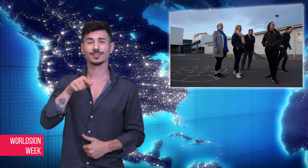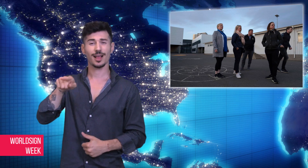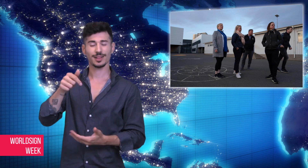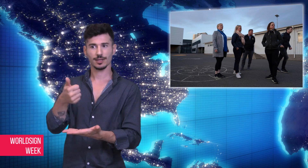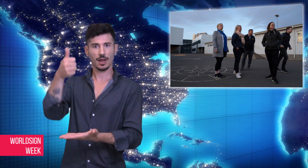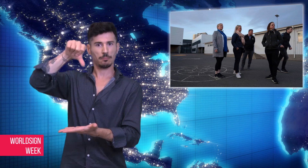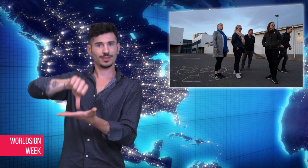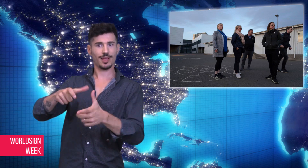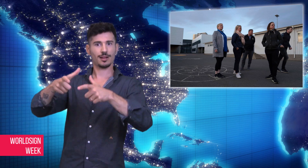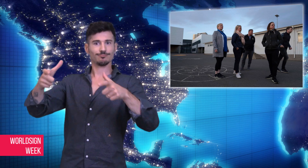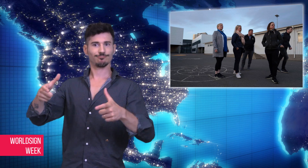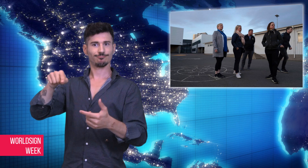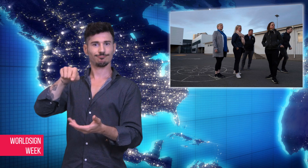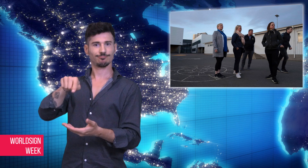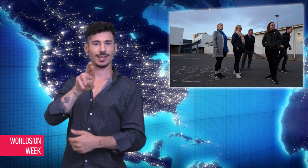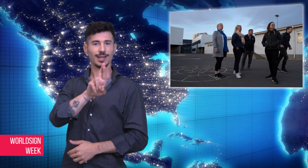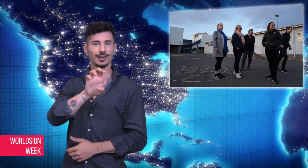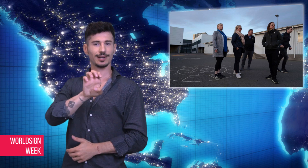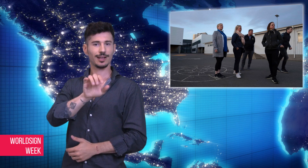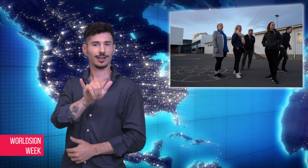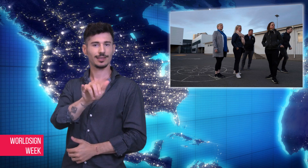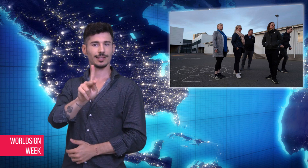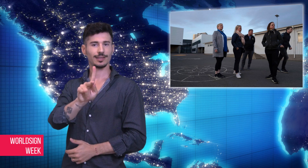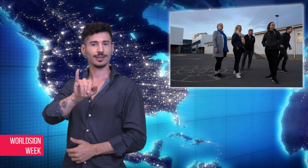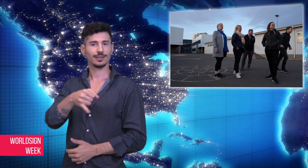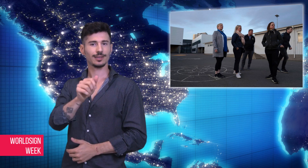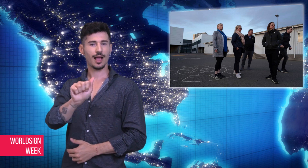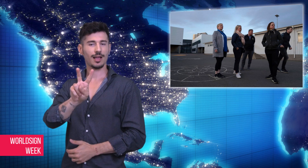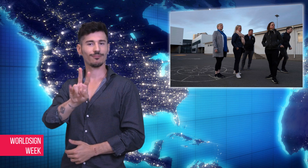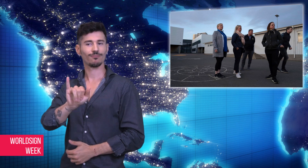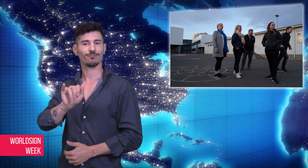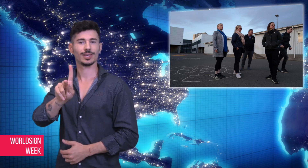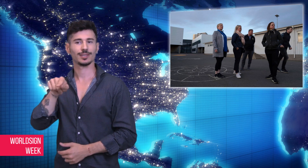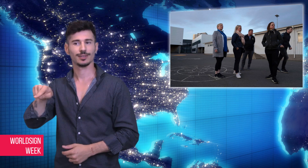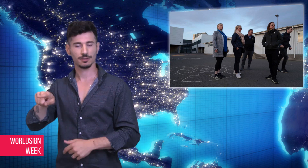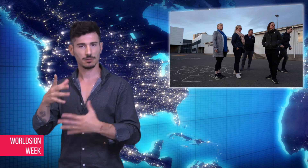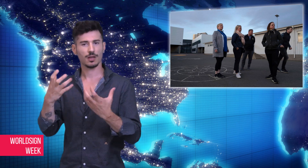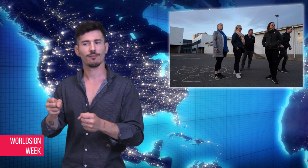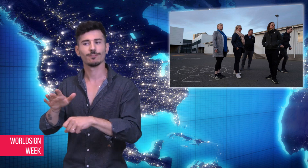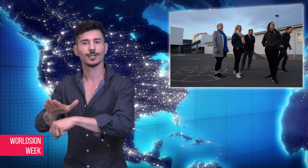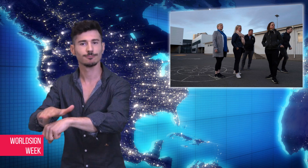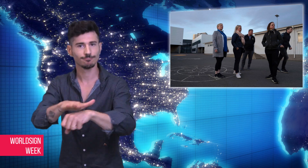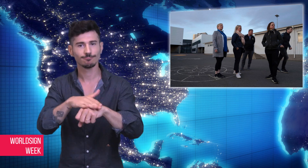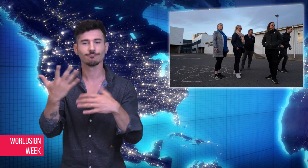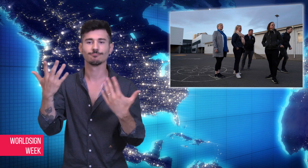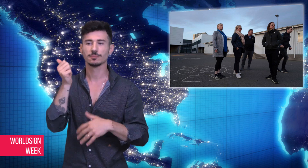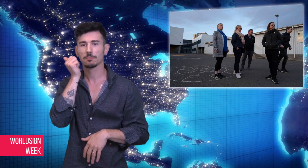Reykjavik, the capital city of Iceland, are encouraged